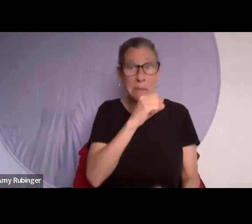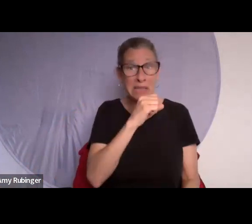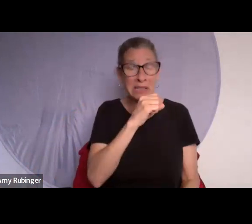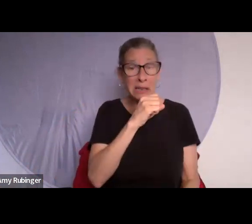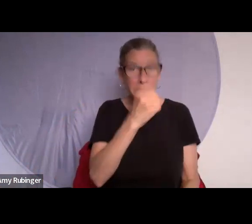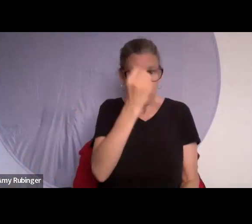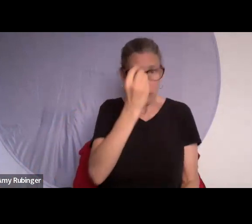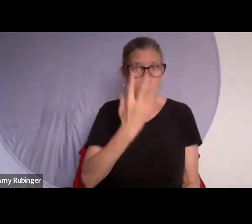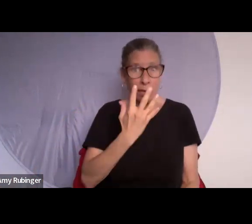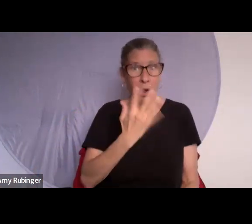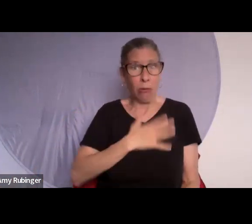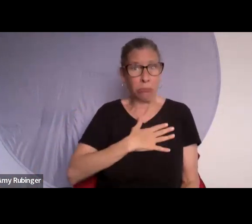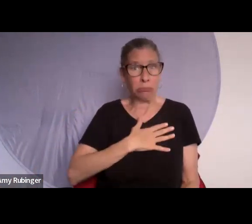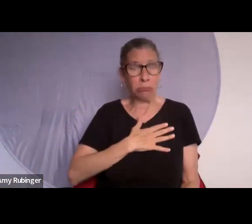want to hear more about, please just speak up and let me know.